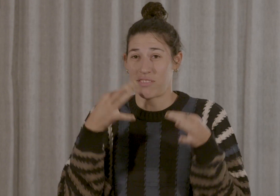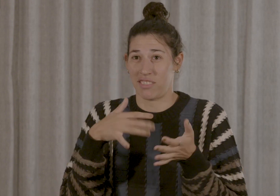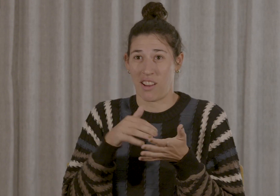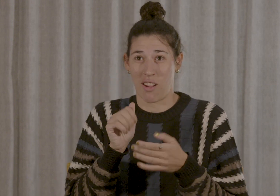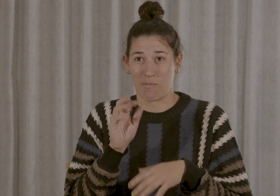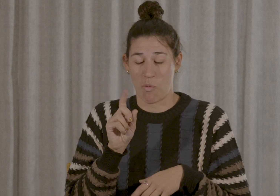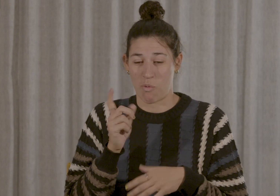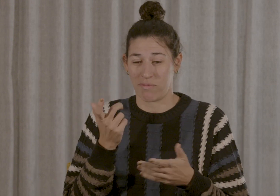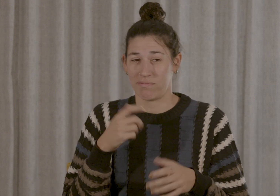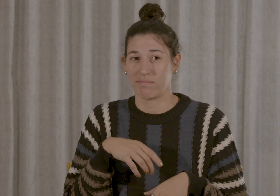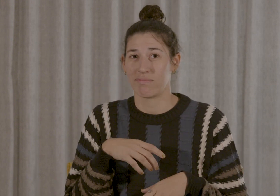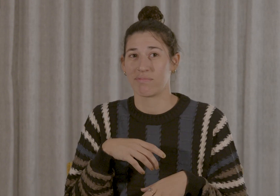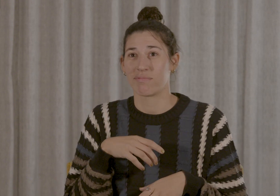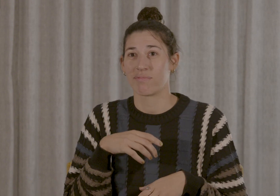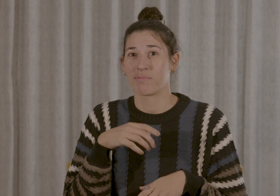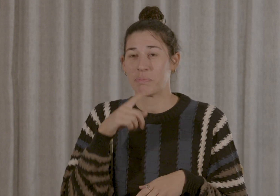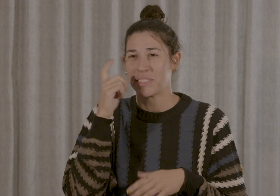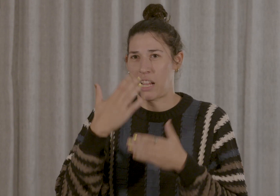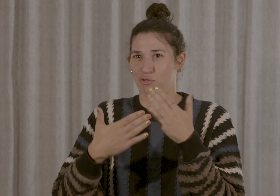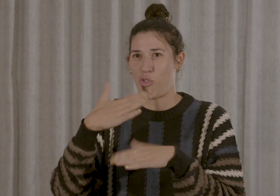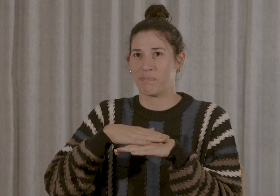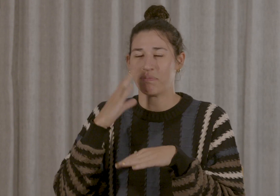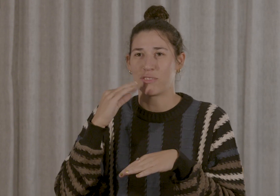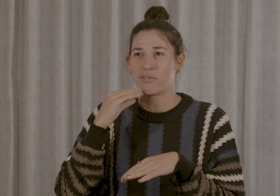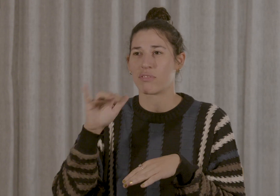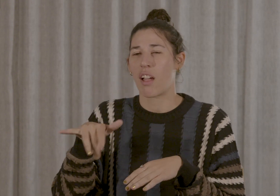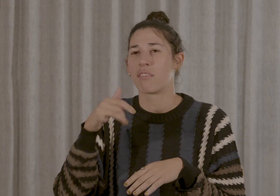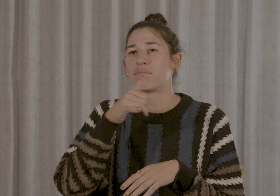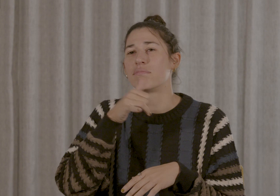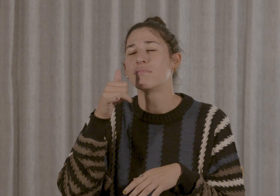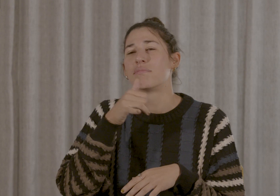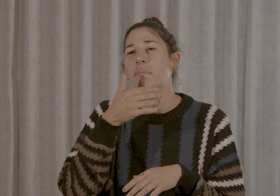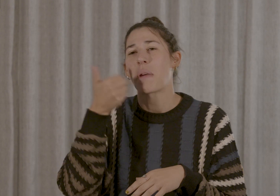I decided to study abroad for a hands on experience.